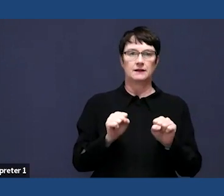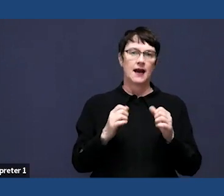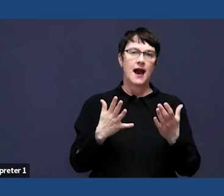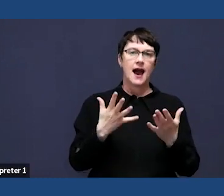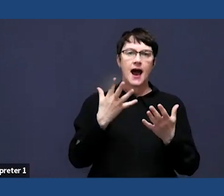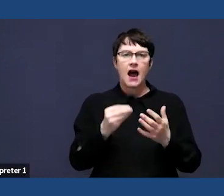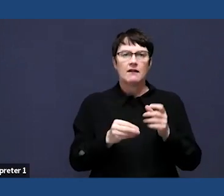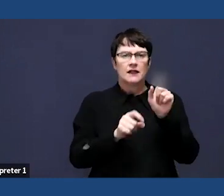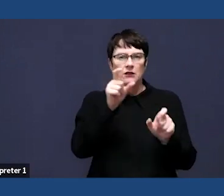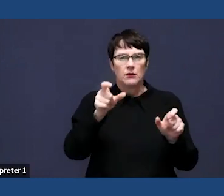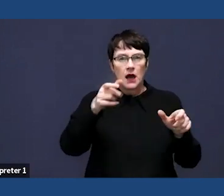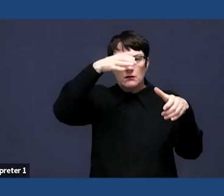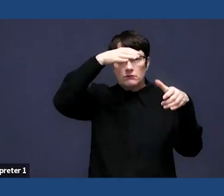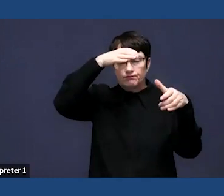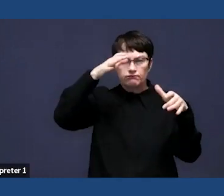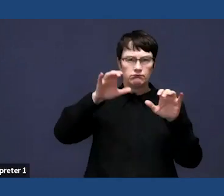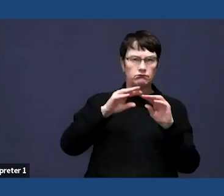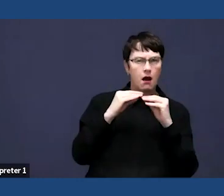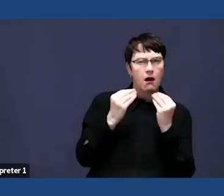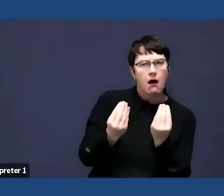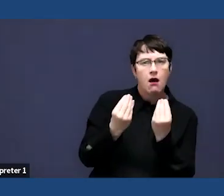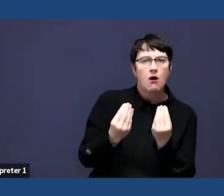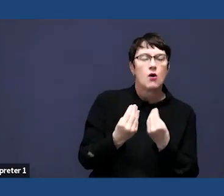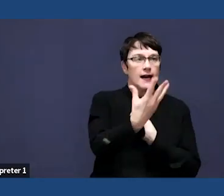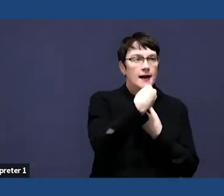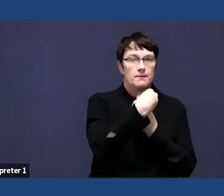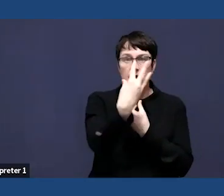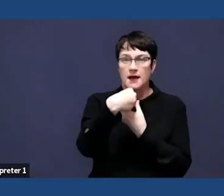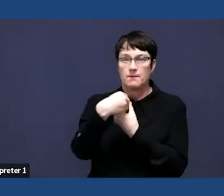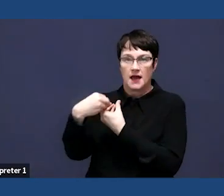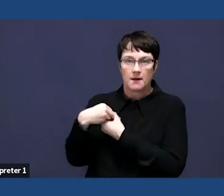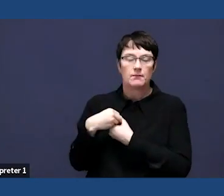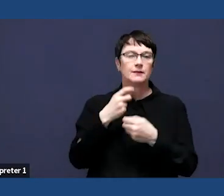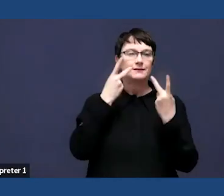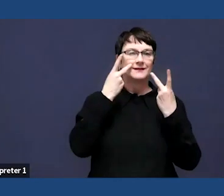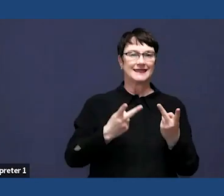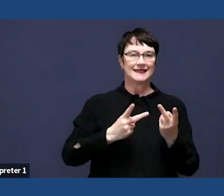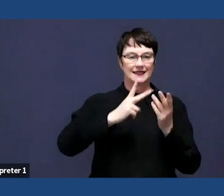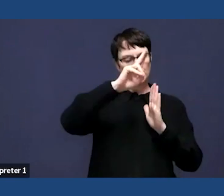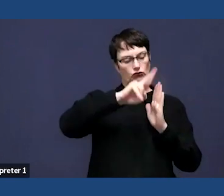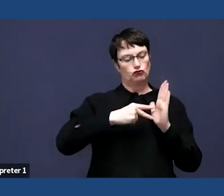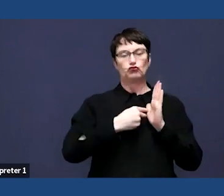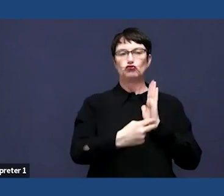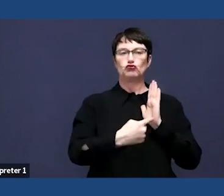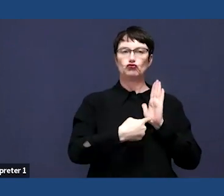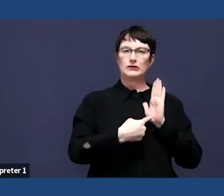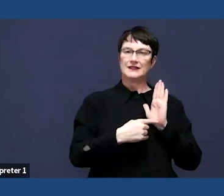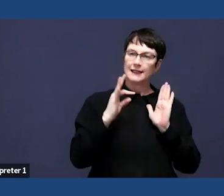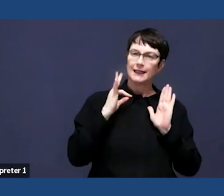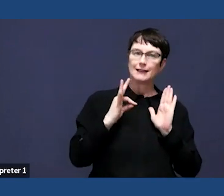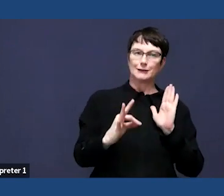and contribution to the international human rights system based on its commitment to fulfill the treaty.